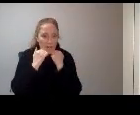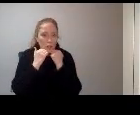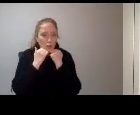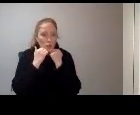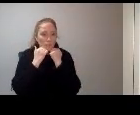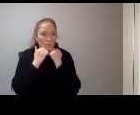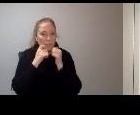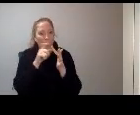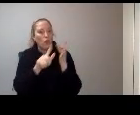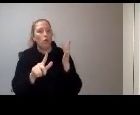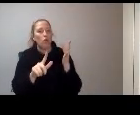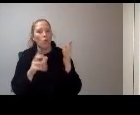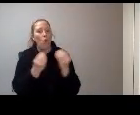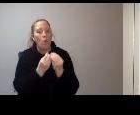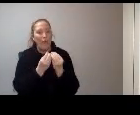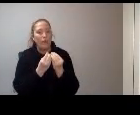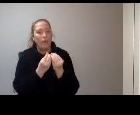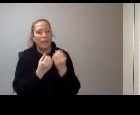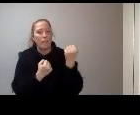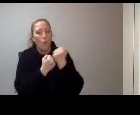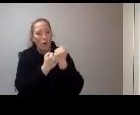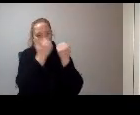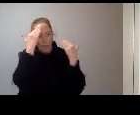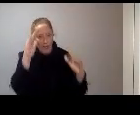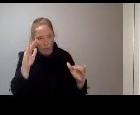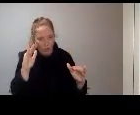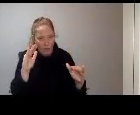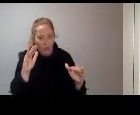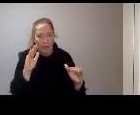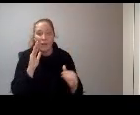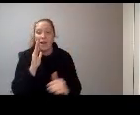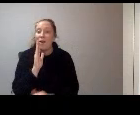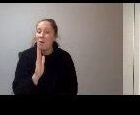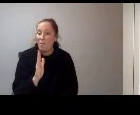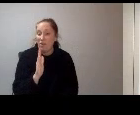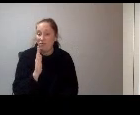But the problem is they need to be relevant to the people that are being supported.